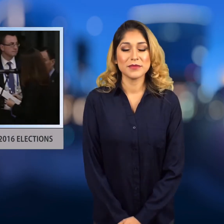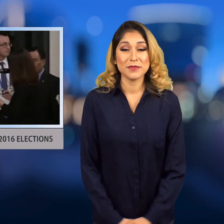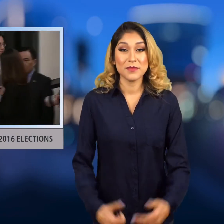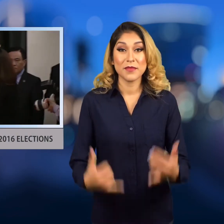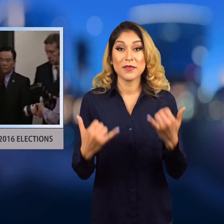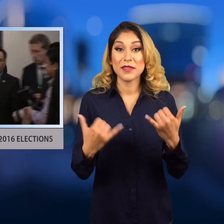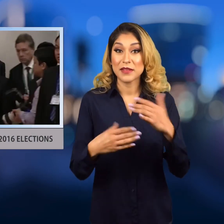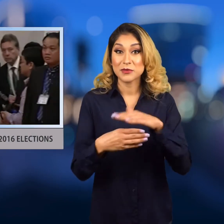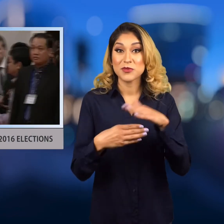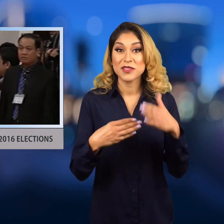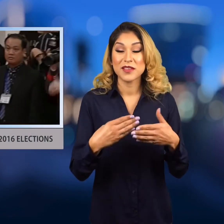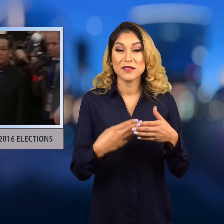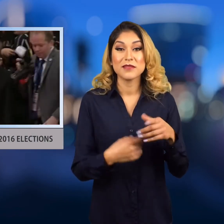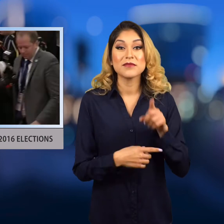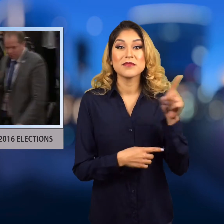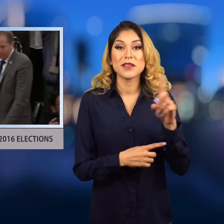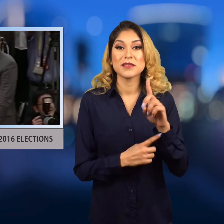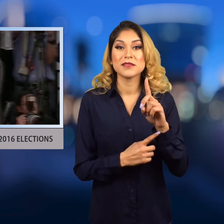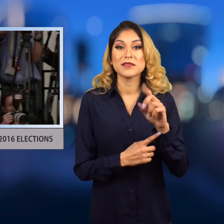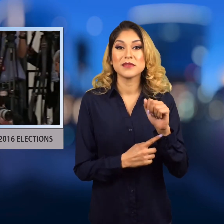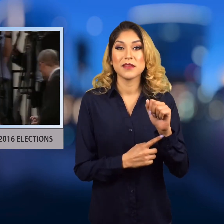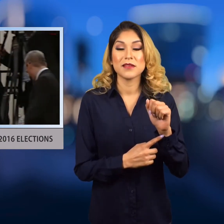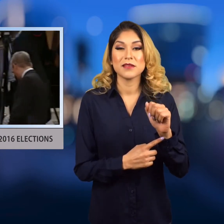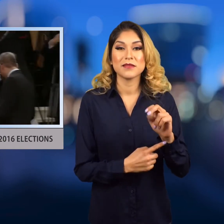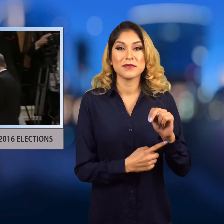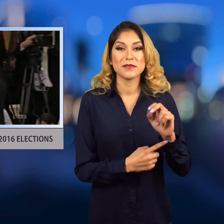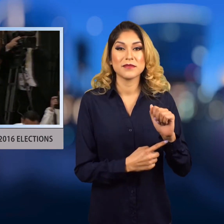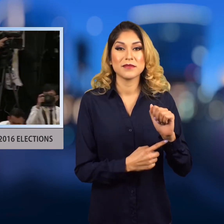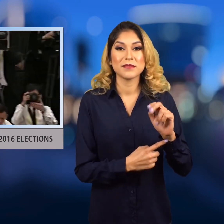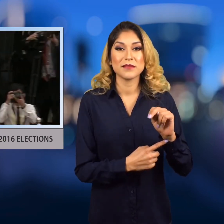While President Trump was in Da Nang